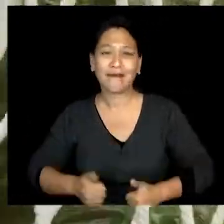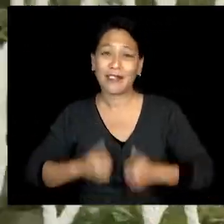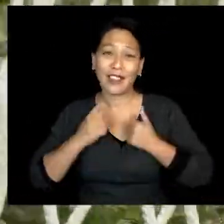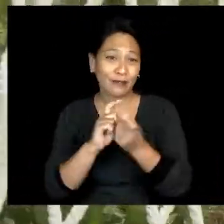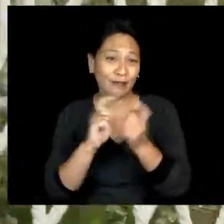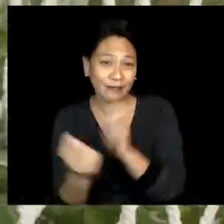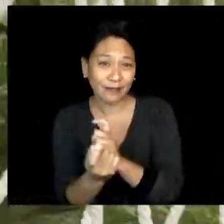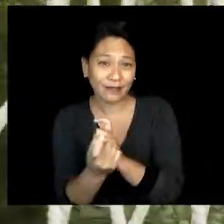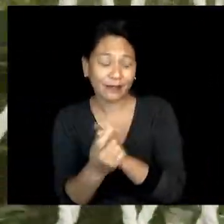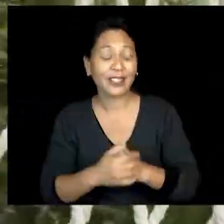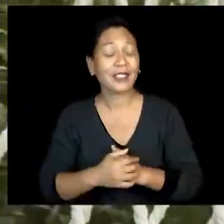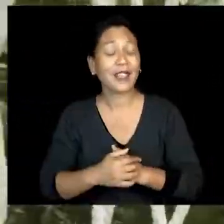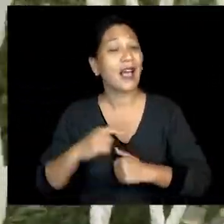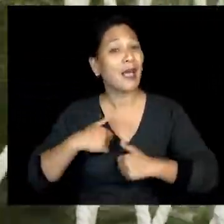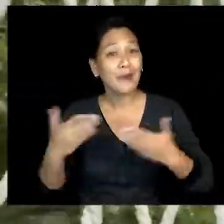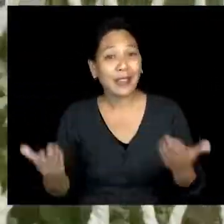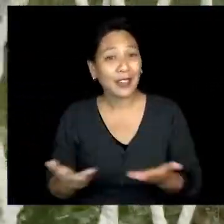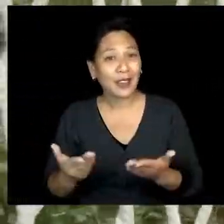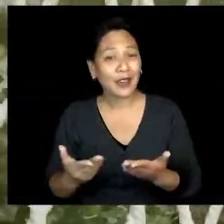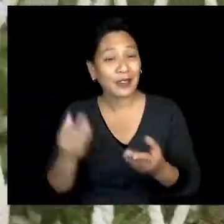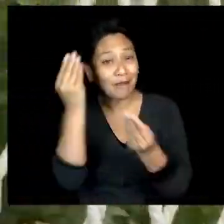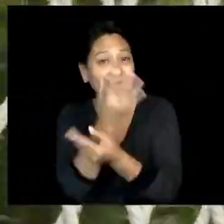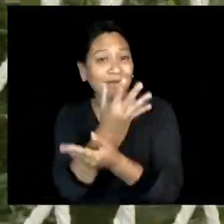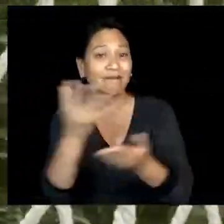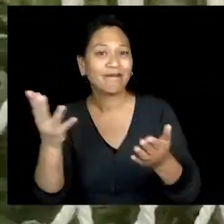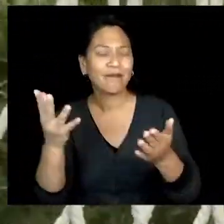In any case, here I am today to say to you that we are thrilled